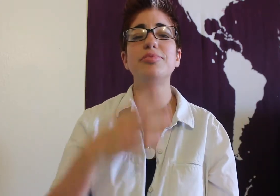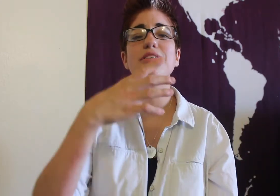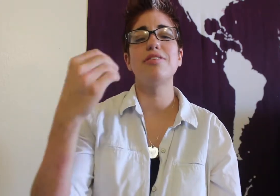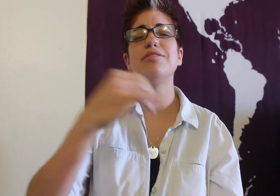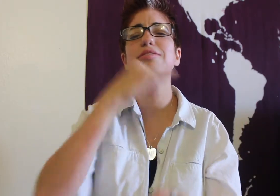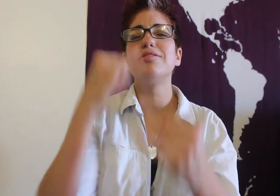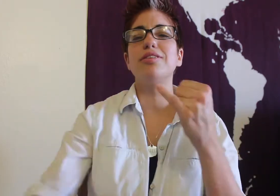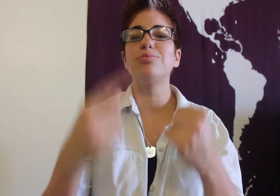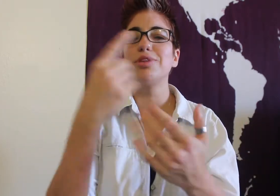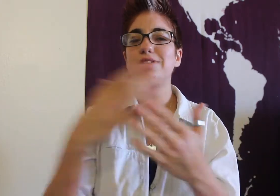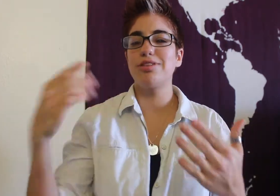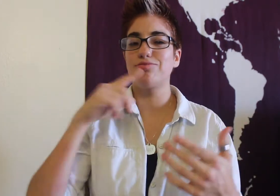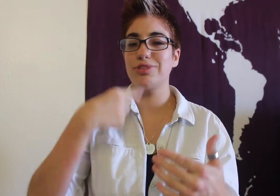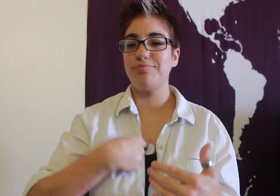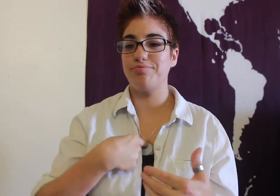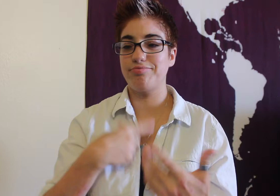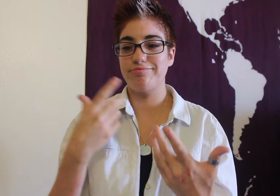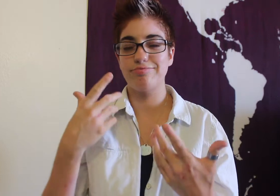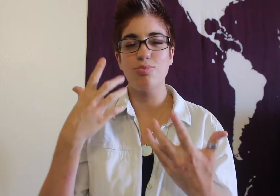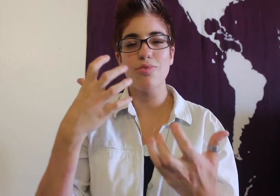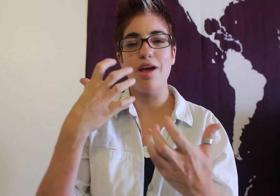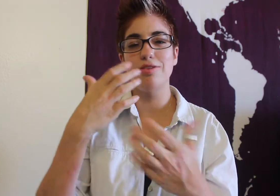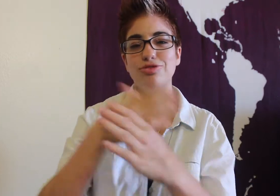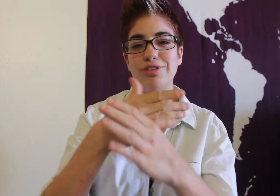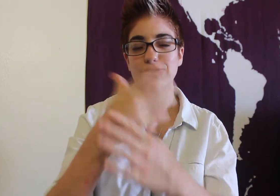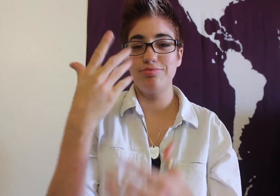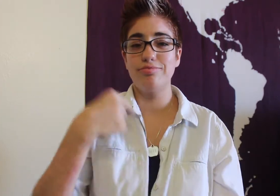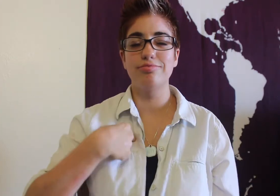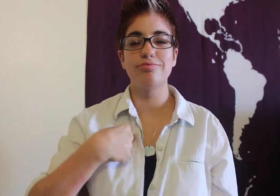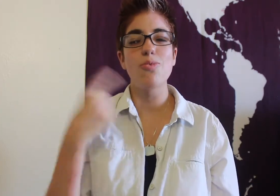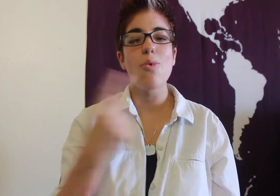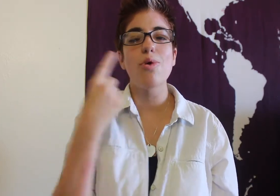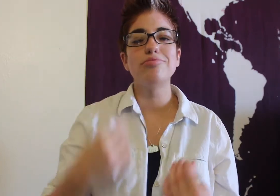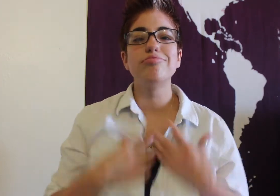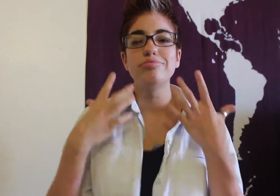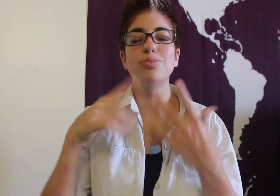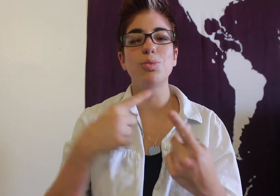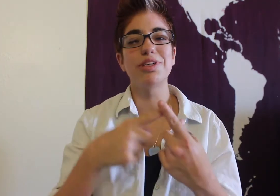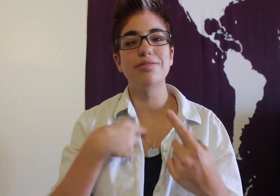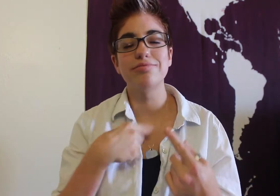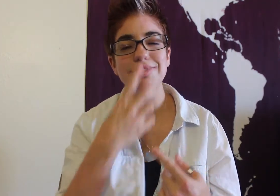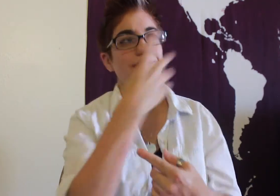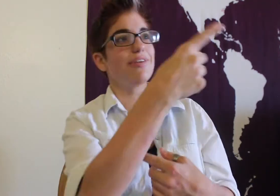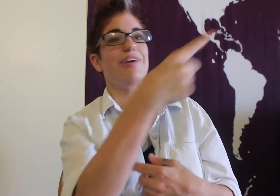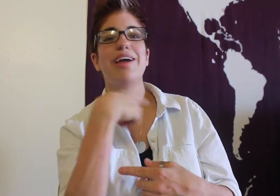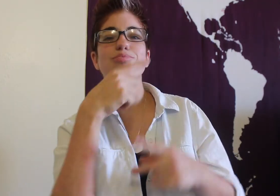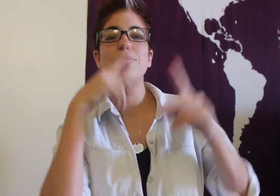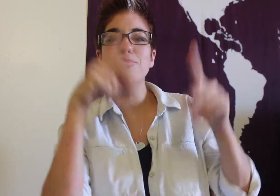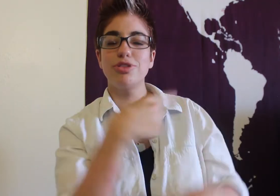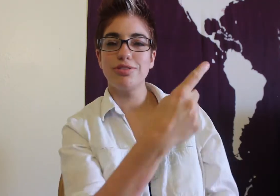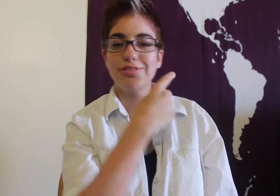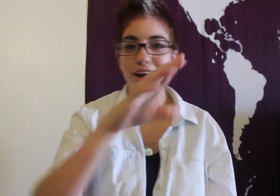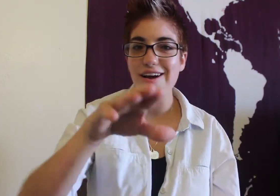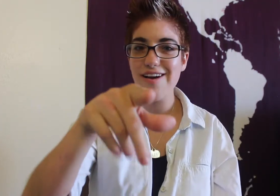One last thing… I want to share that I always feel inspired when a stranger who knows